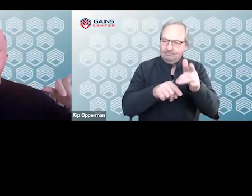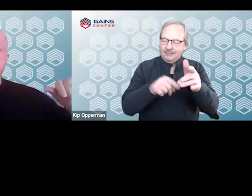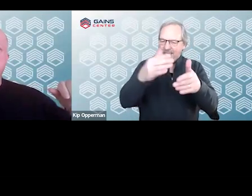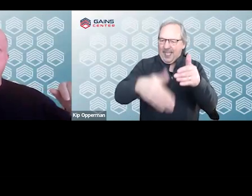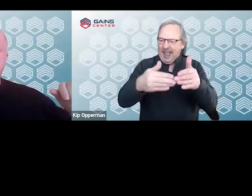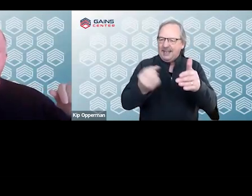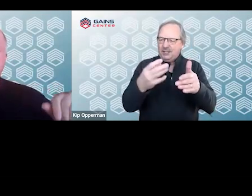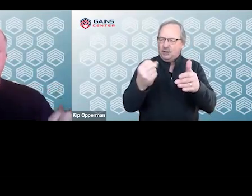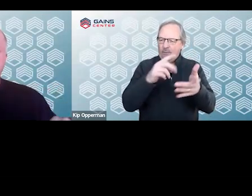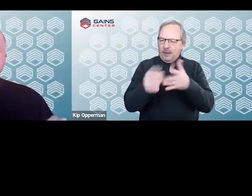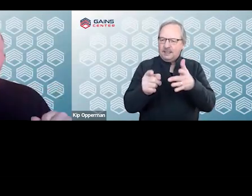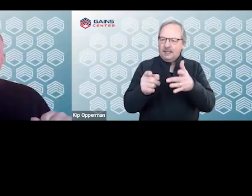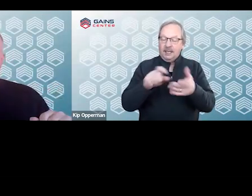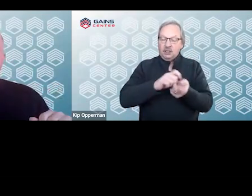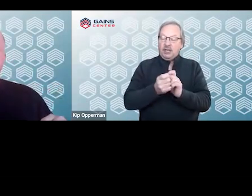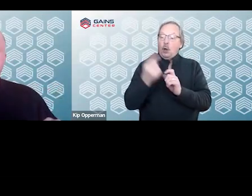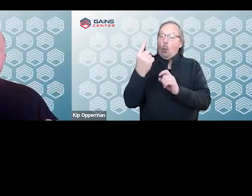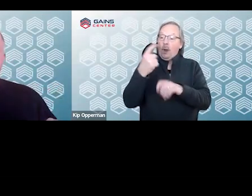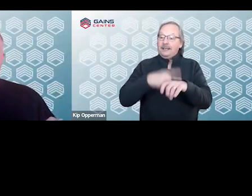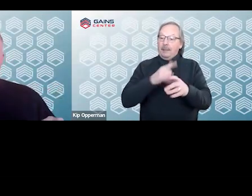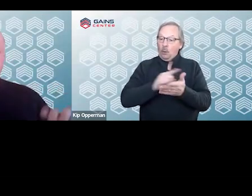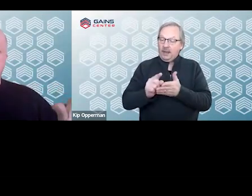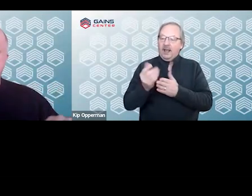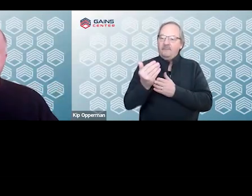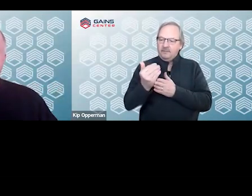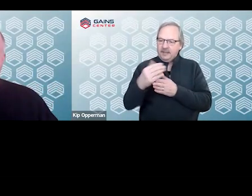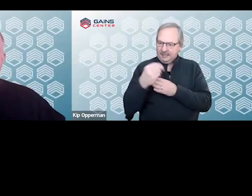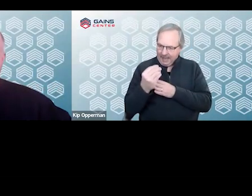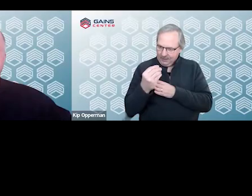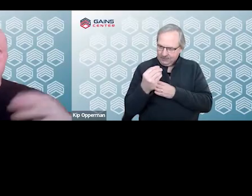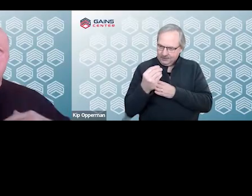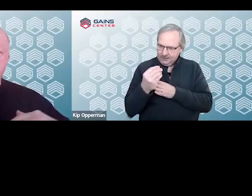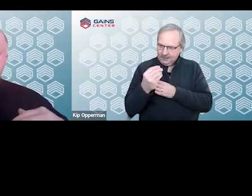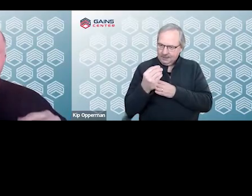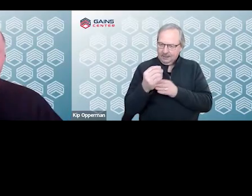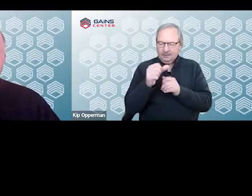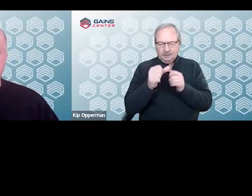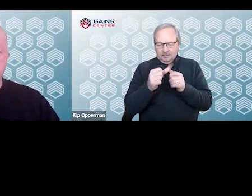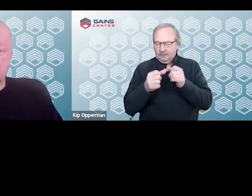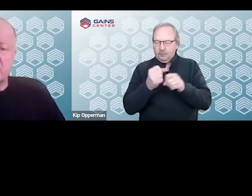it switches to once a week, $15 or so per urine test for another 12 weeks.